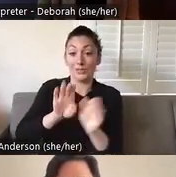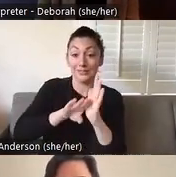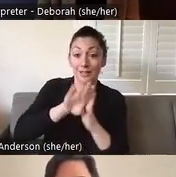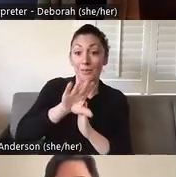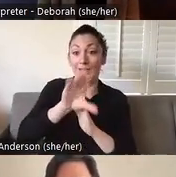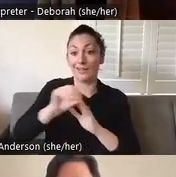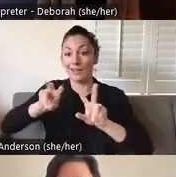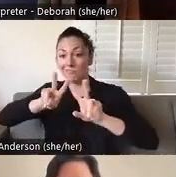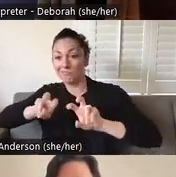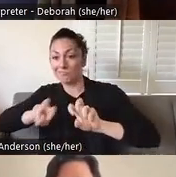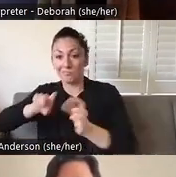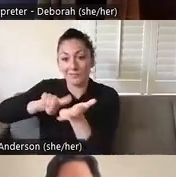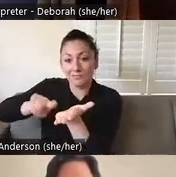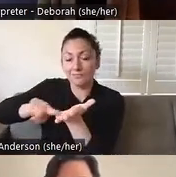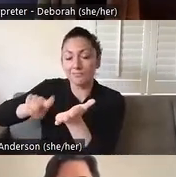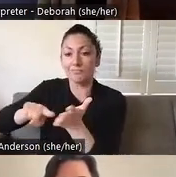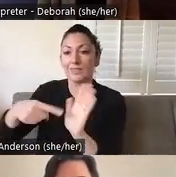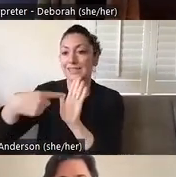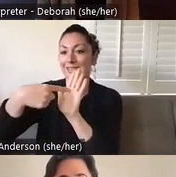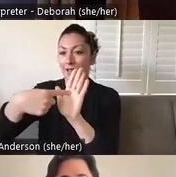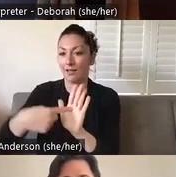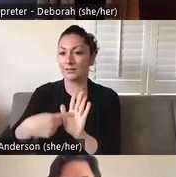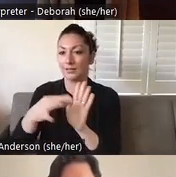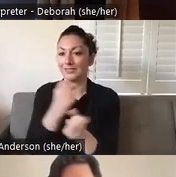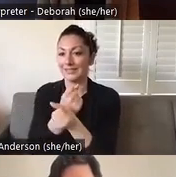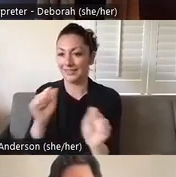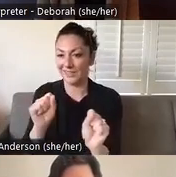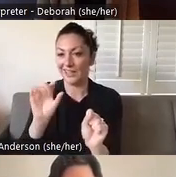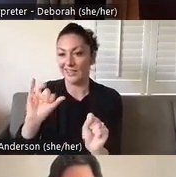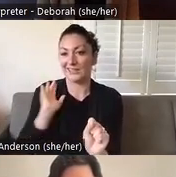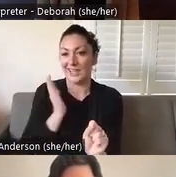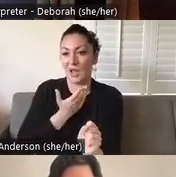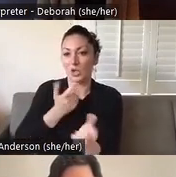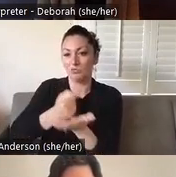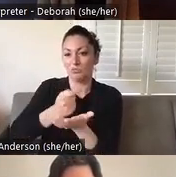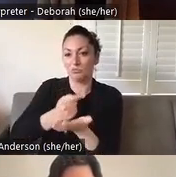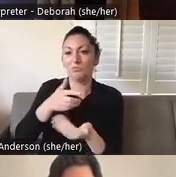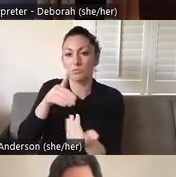Then we'll talk about our work, how we've developed and researched "Signs of Safety,"